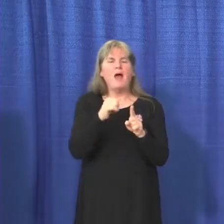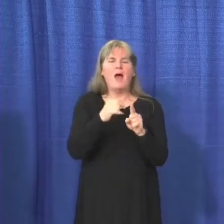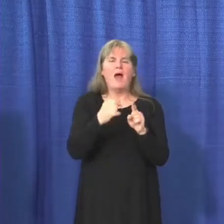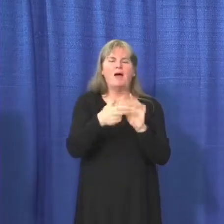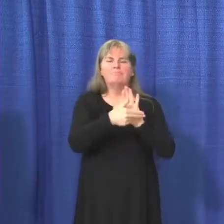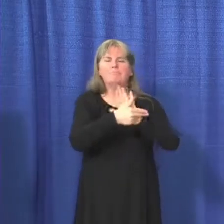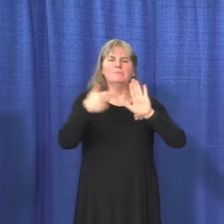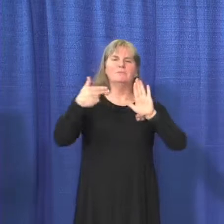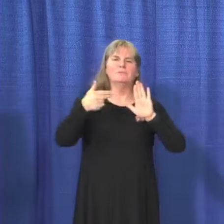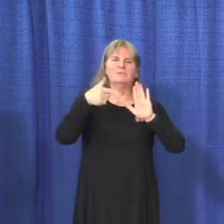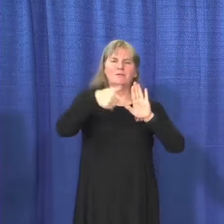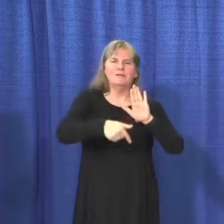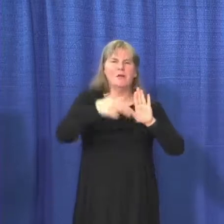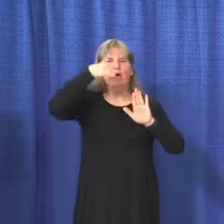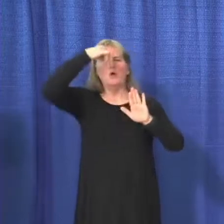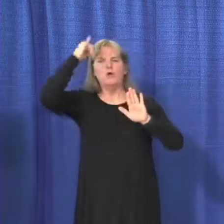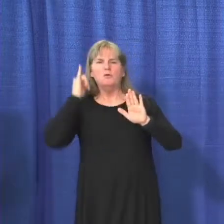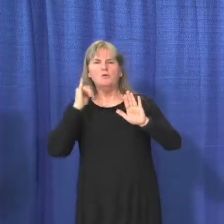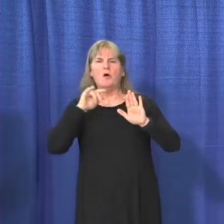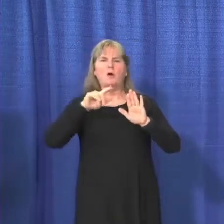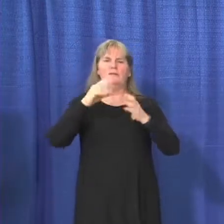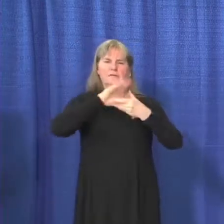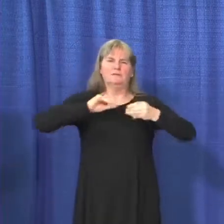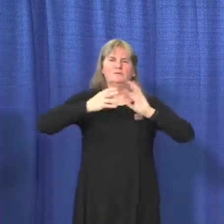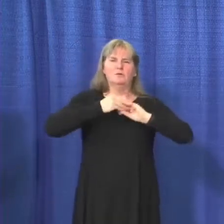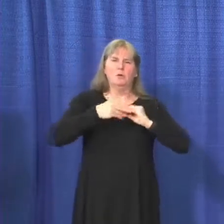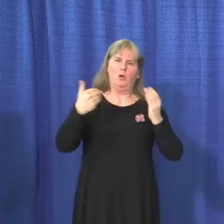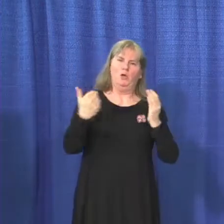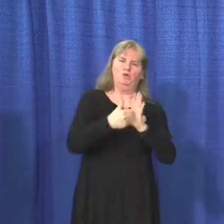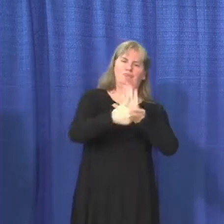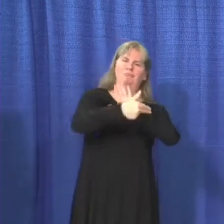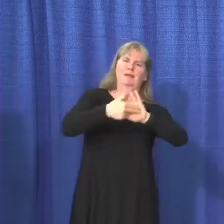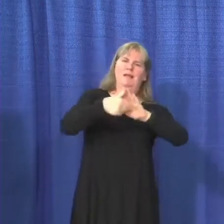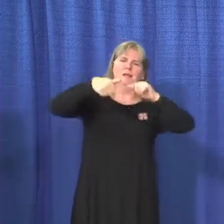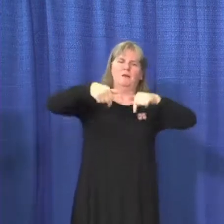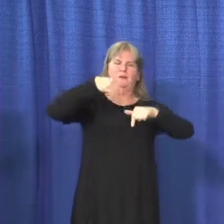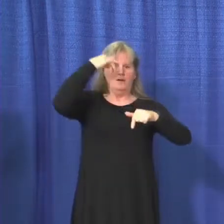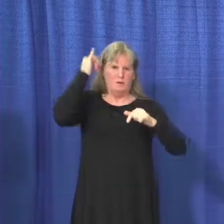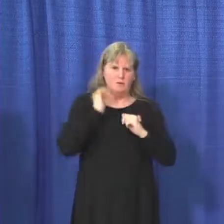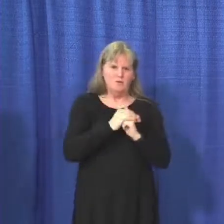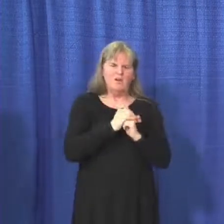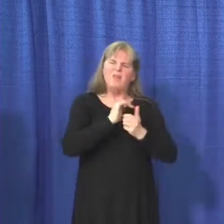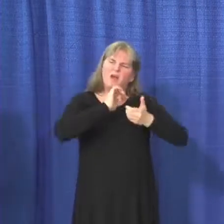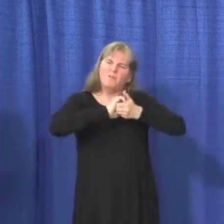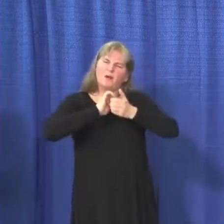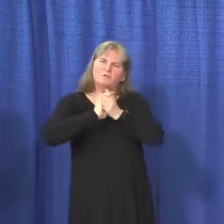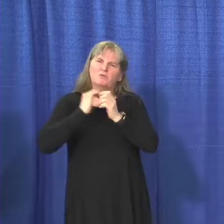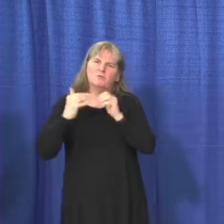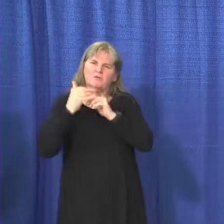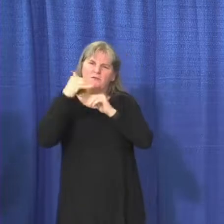Yukon story being developed in partnership with the Yukon first nation Chamber of Commerce, we